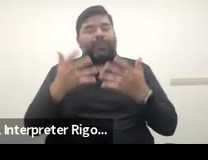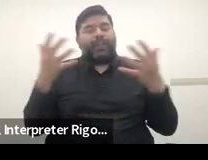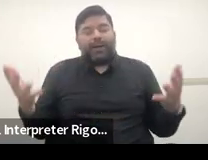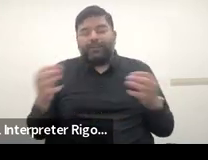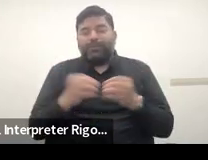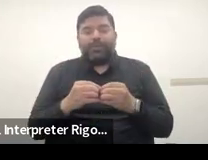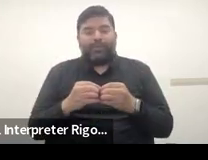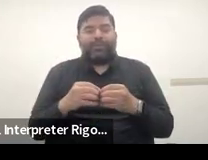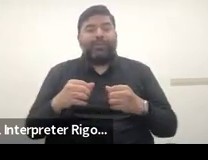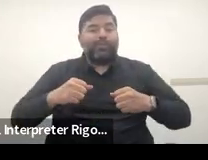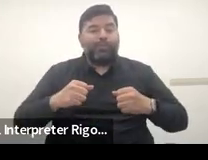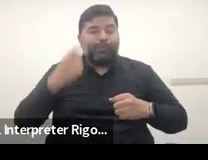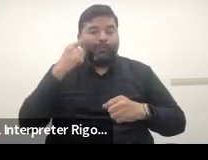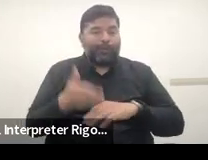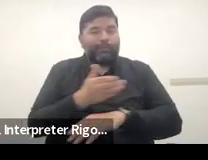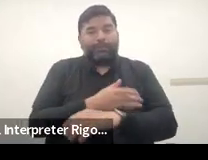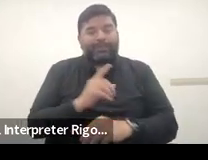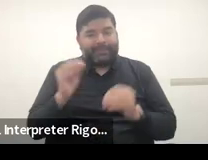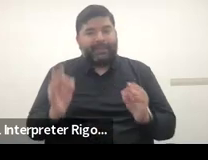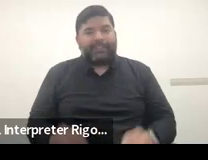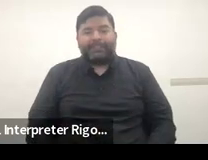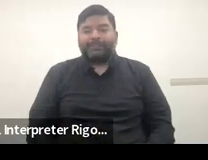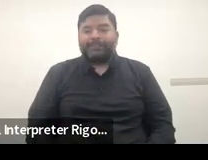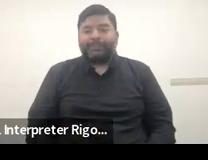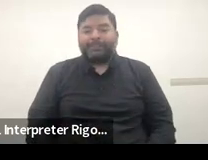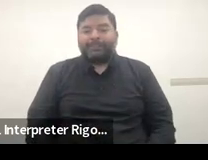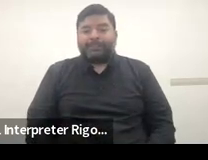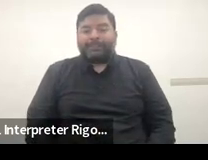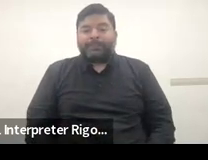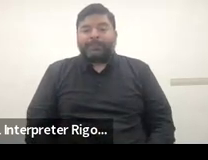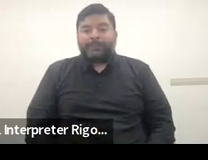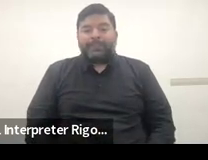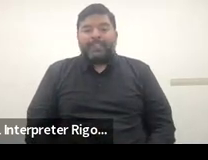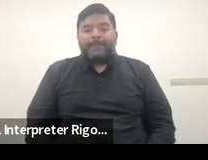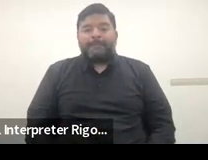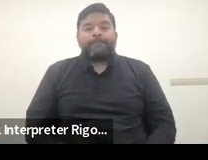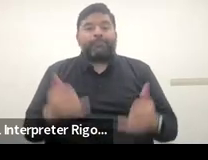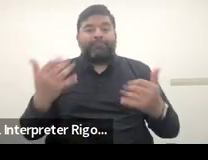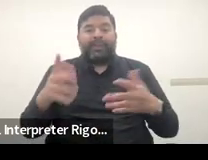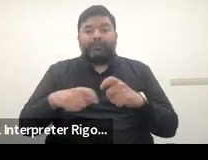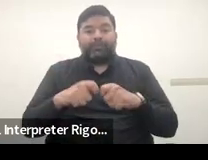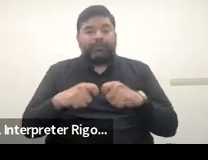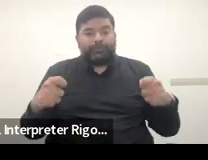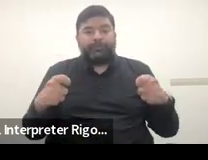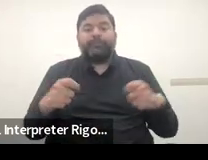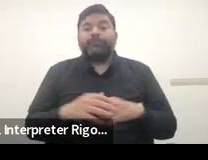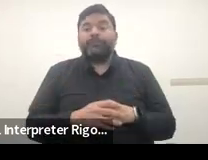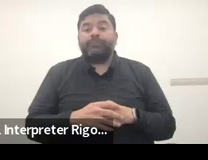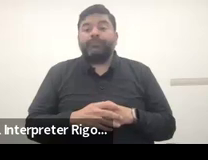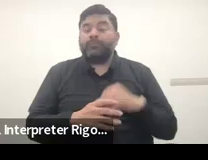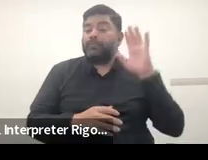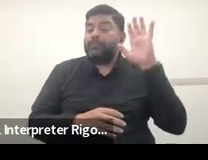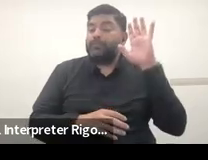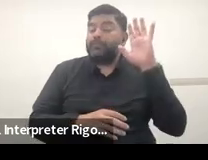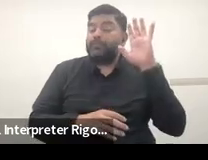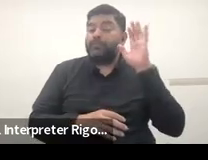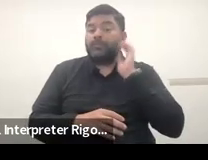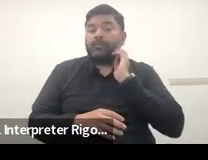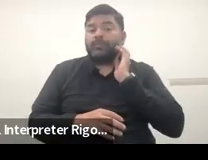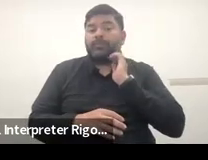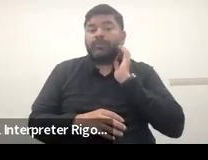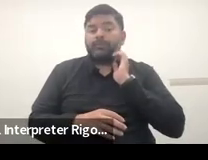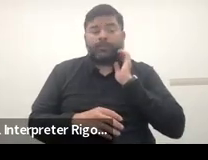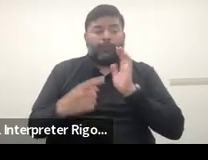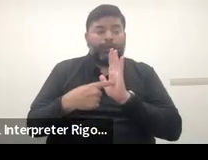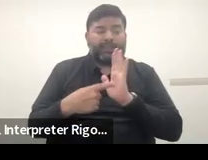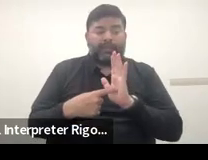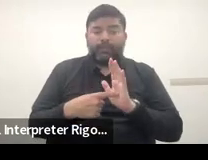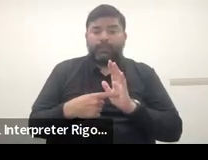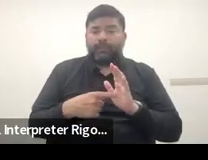here and so just to conclude um. so yeah AUDIENCE MEMBER: on the previous side for example the factor graph model wasn't